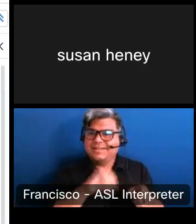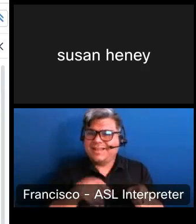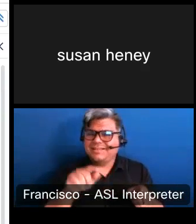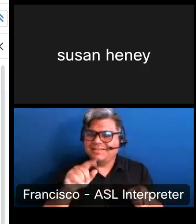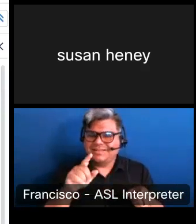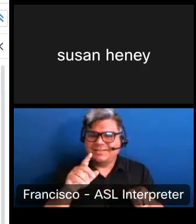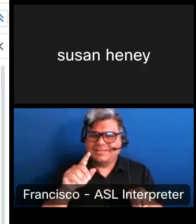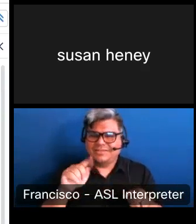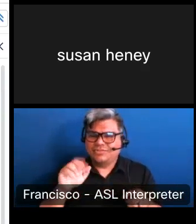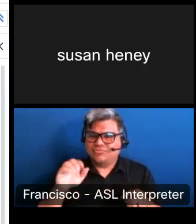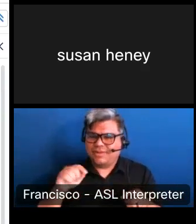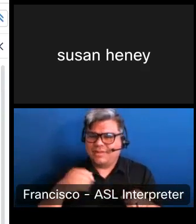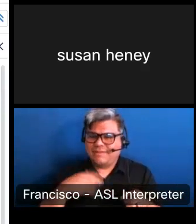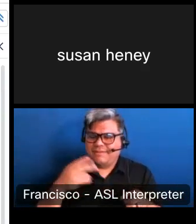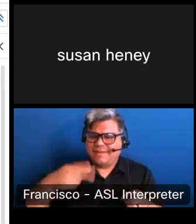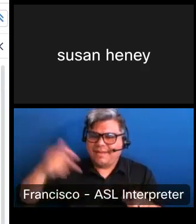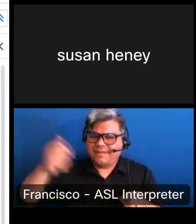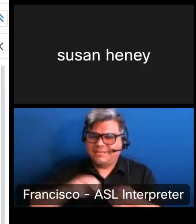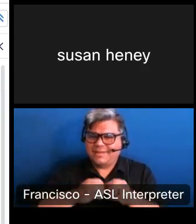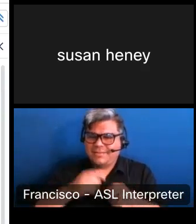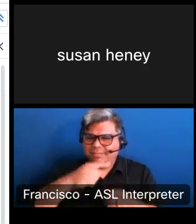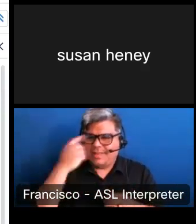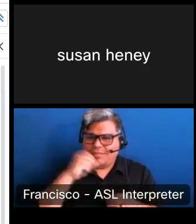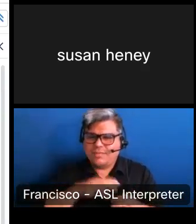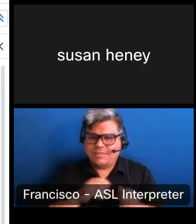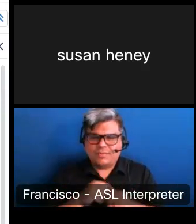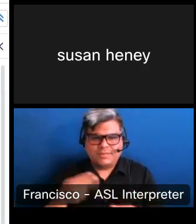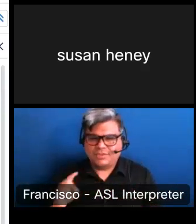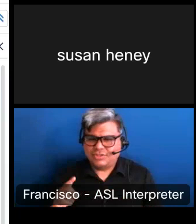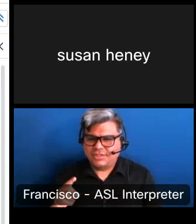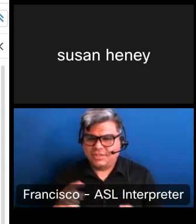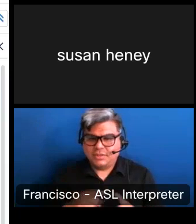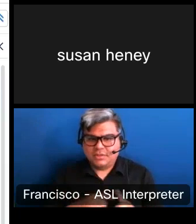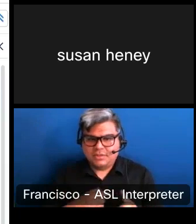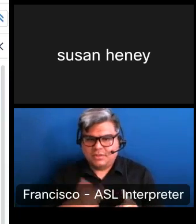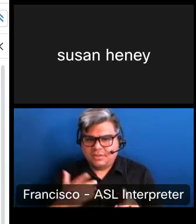of Black women that have doctorate's degrees. I'm going to do it over again so you can see how